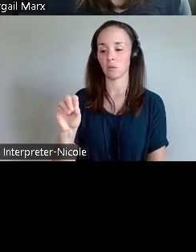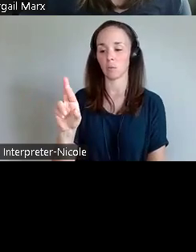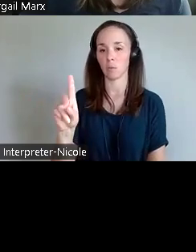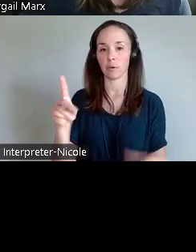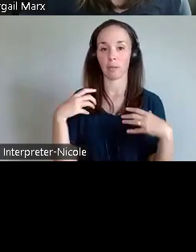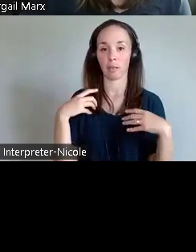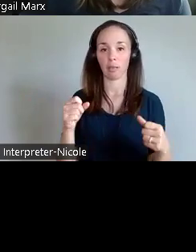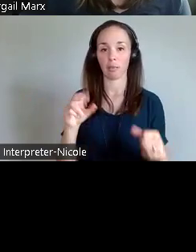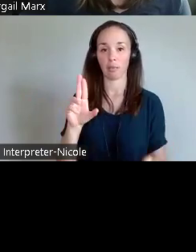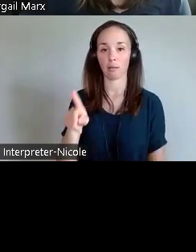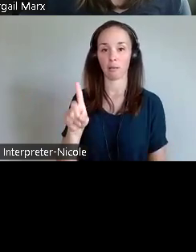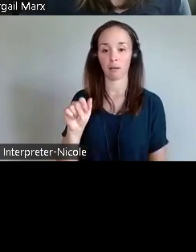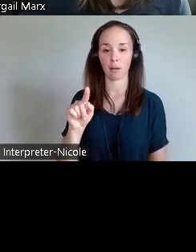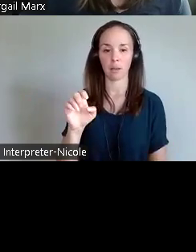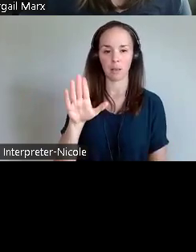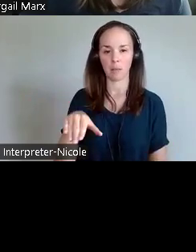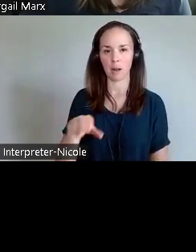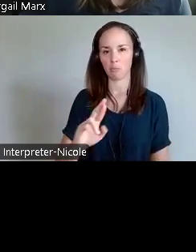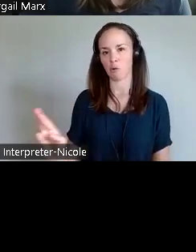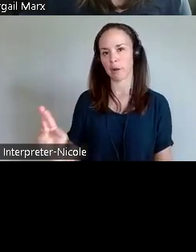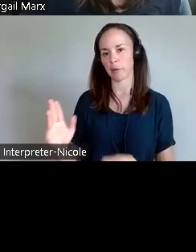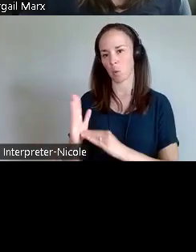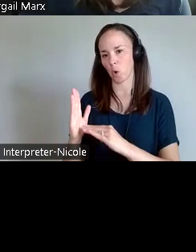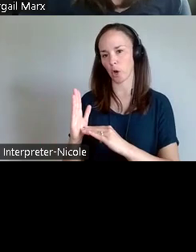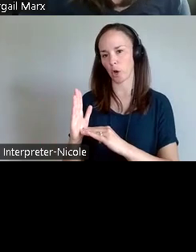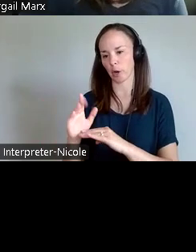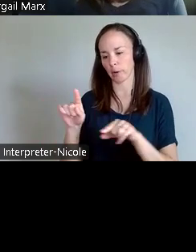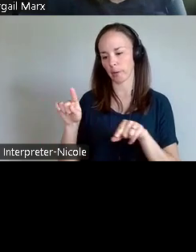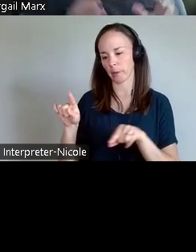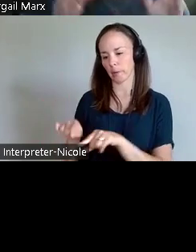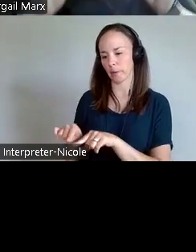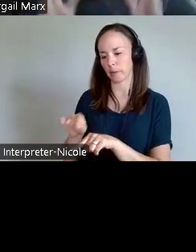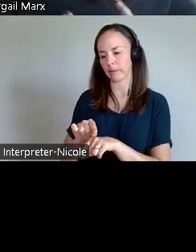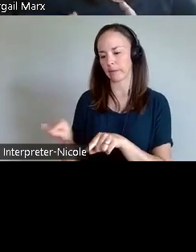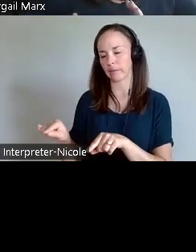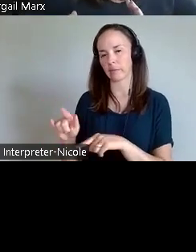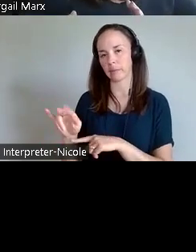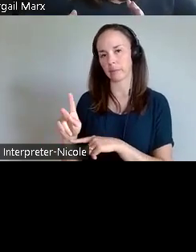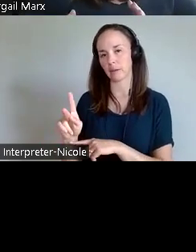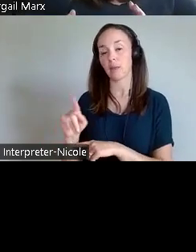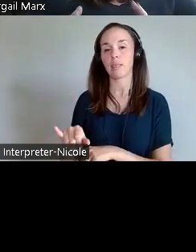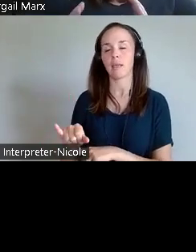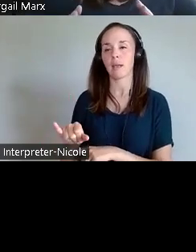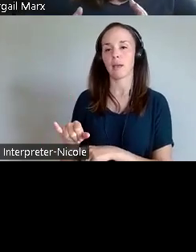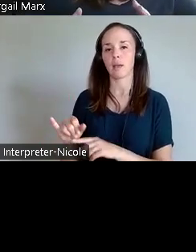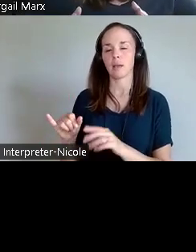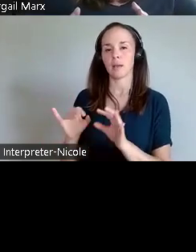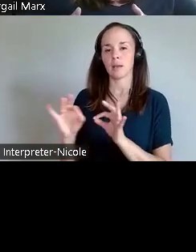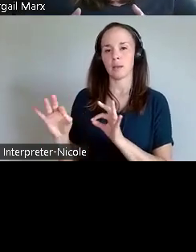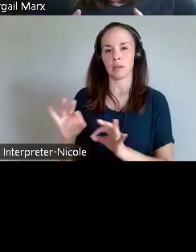There's a link on the bottom right of the slide. That is regulation for Medicaid funding for